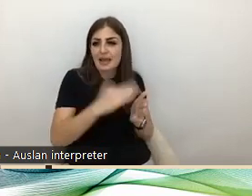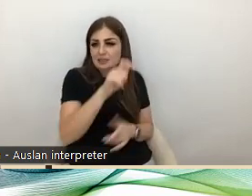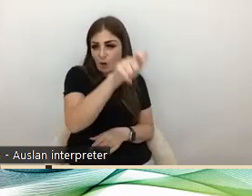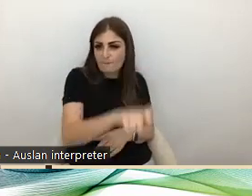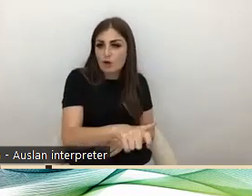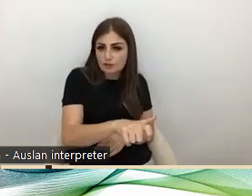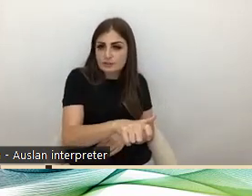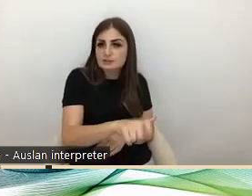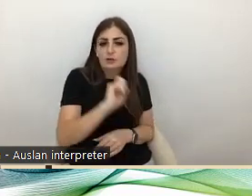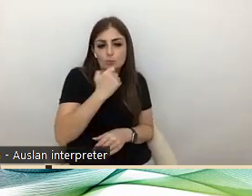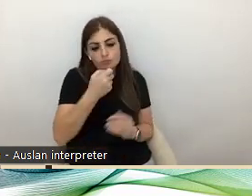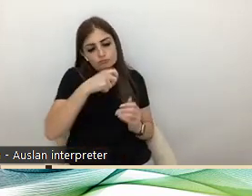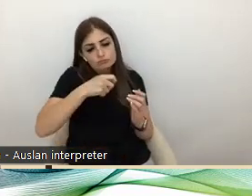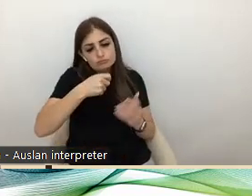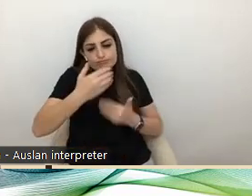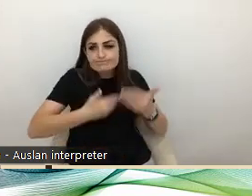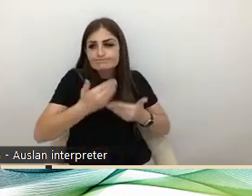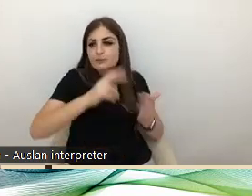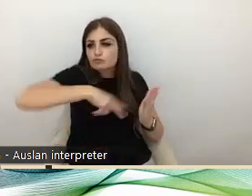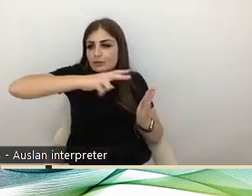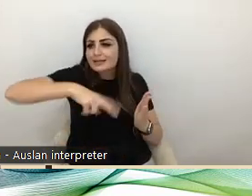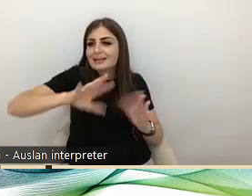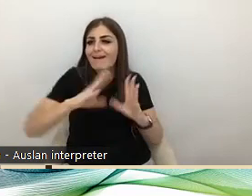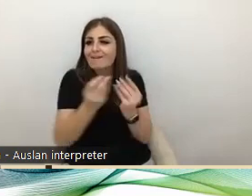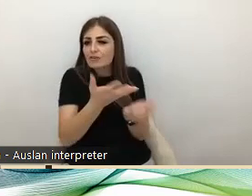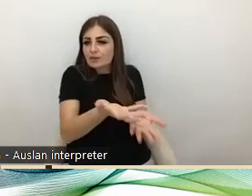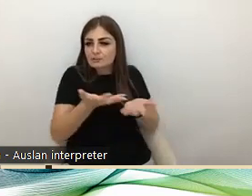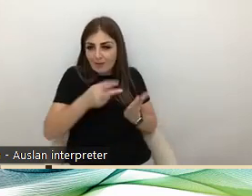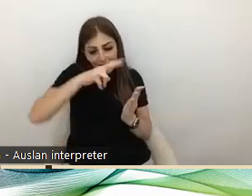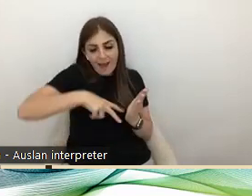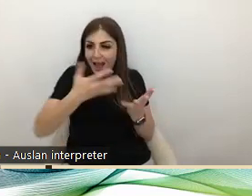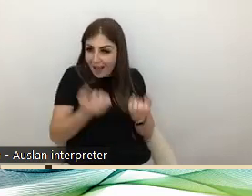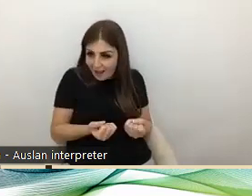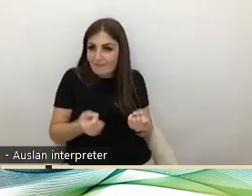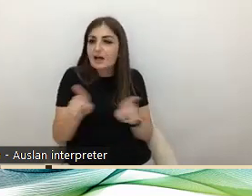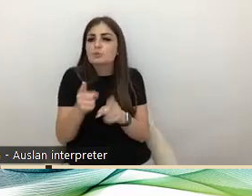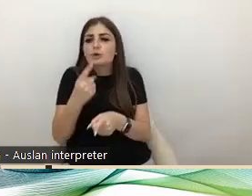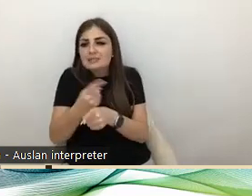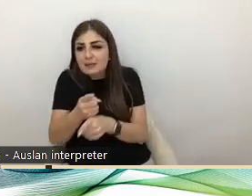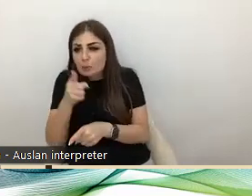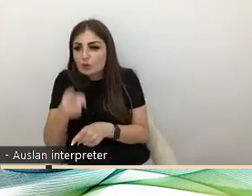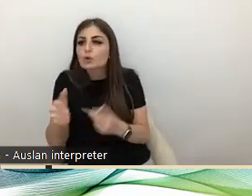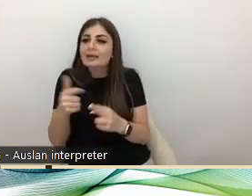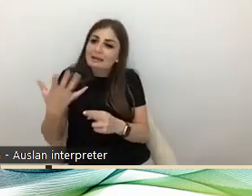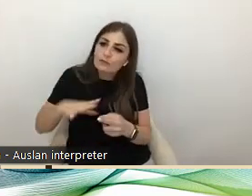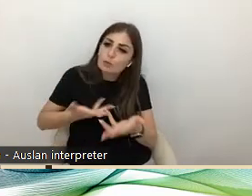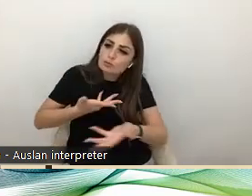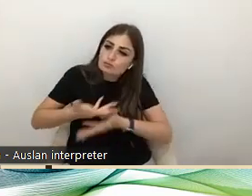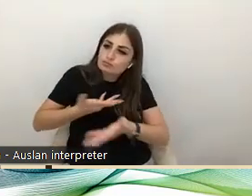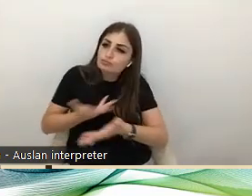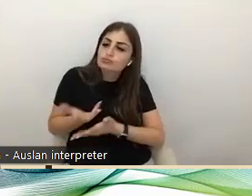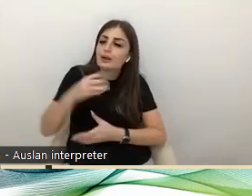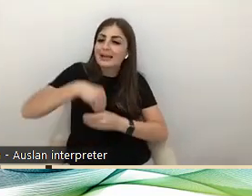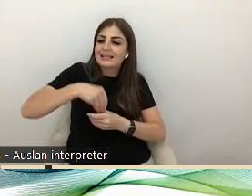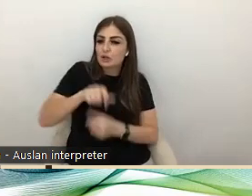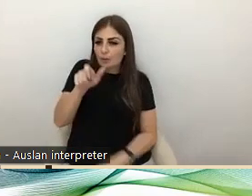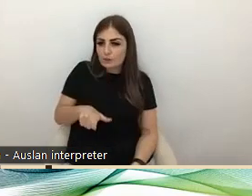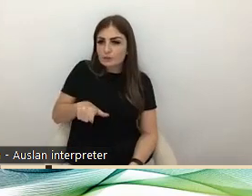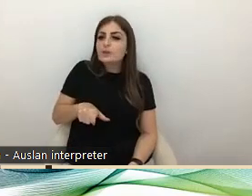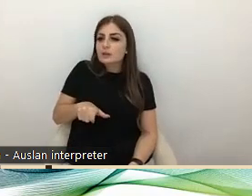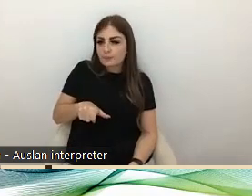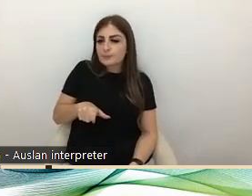the material they've been given and speak with you if you want to speak with the Independent